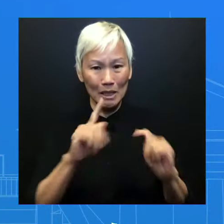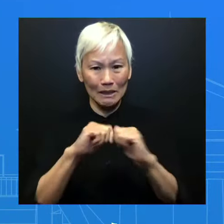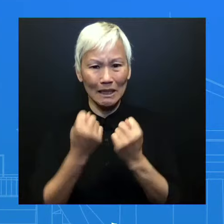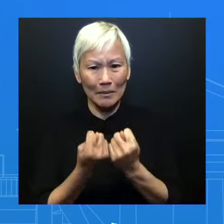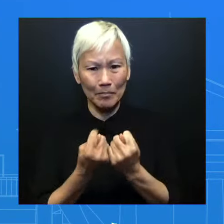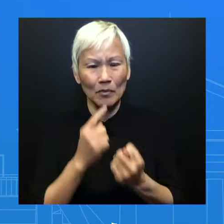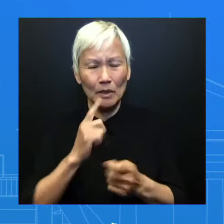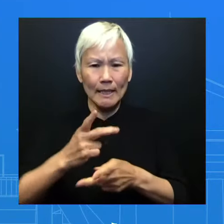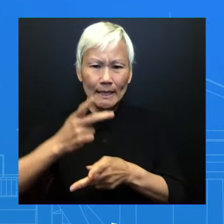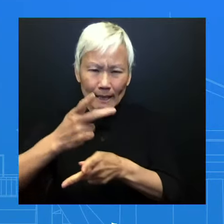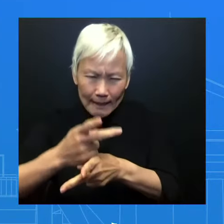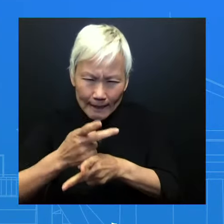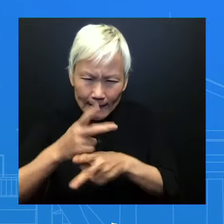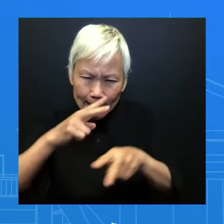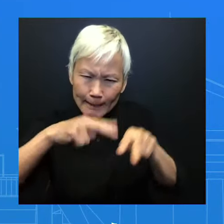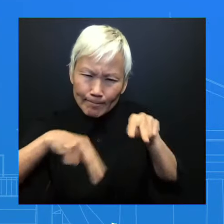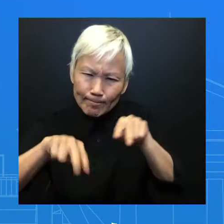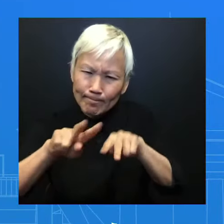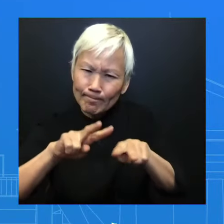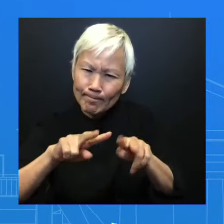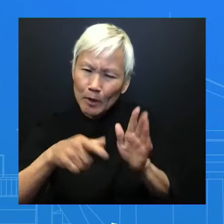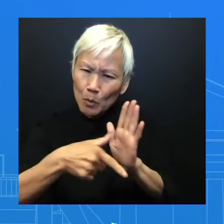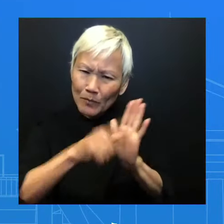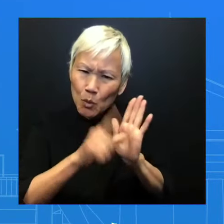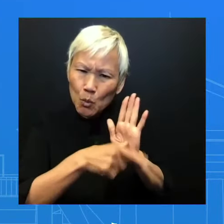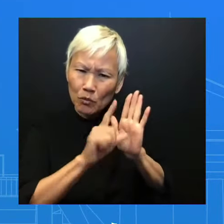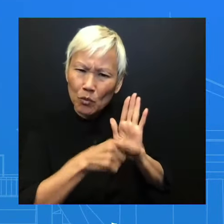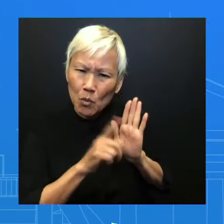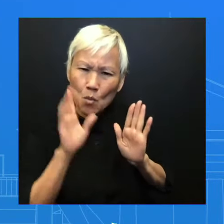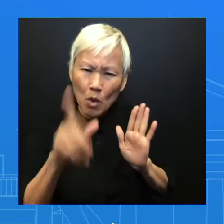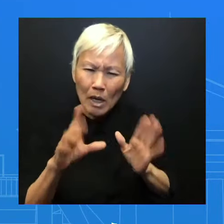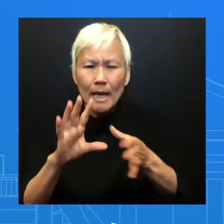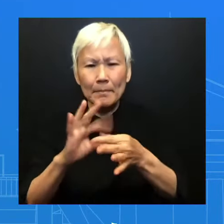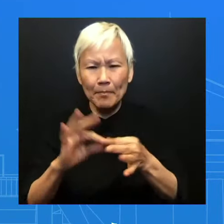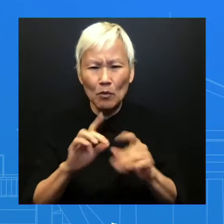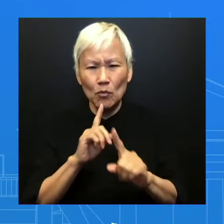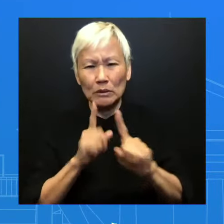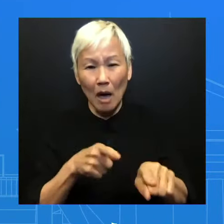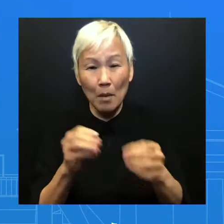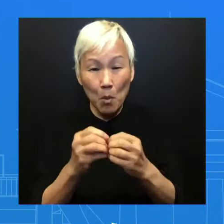And we'll have more to say on this soon. But know this: that President Biden will use